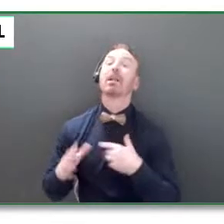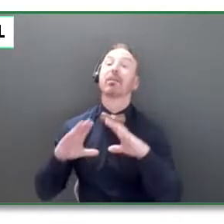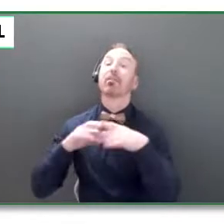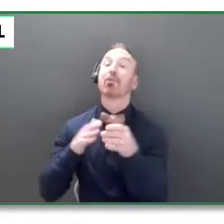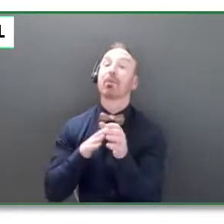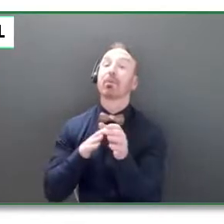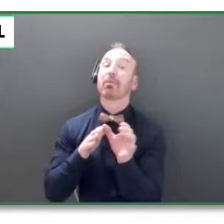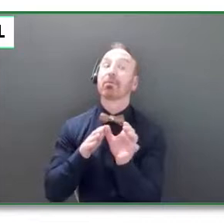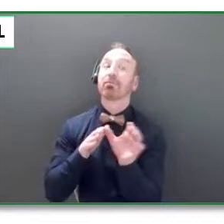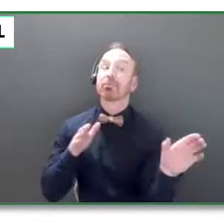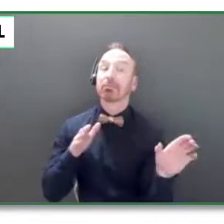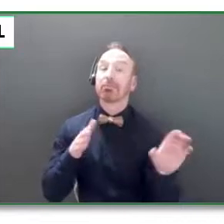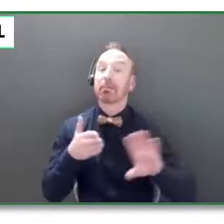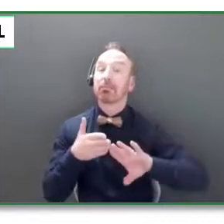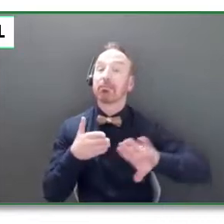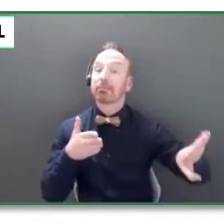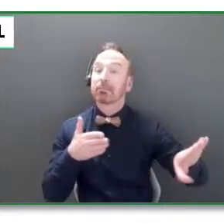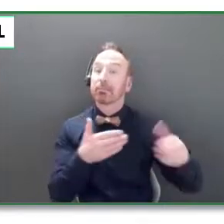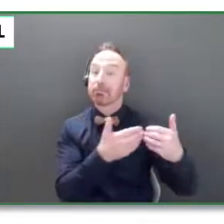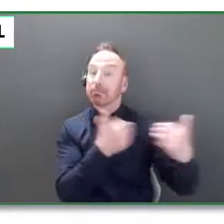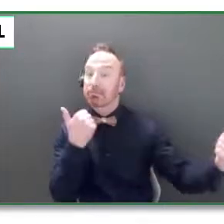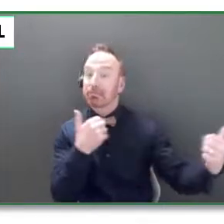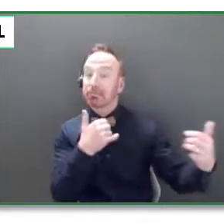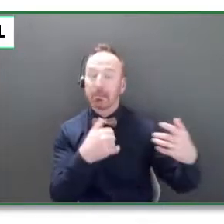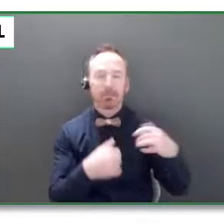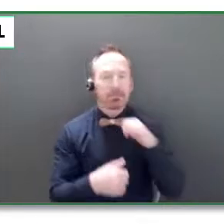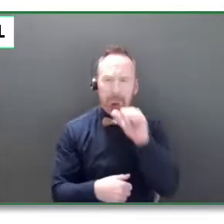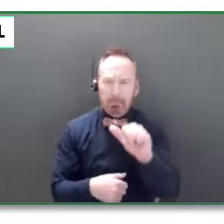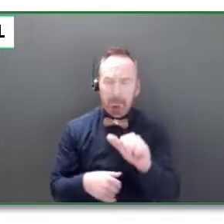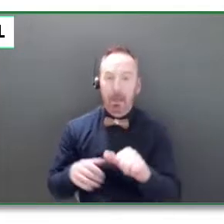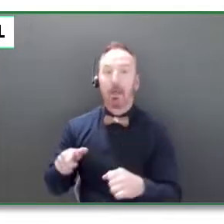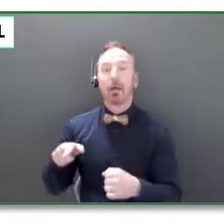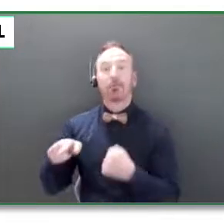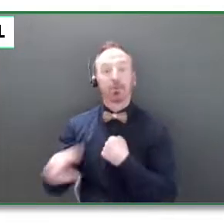Increasing access and inclusion on our trails needs to be done through